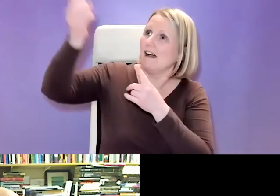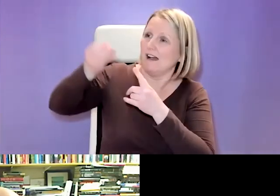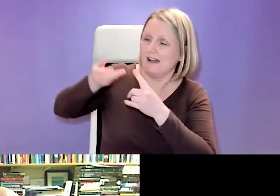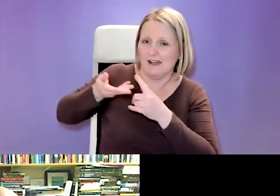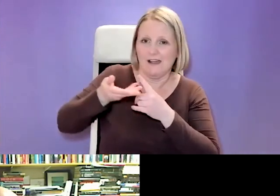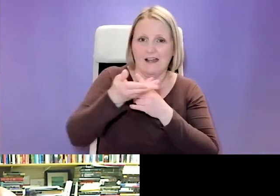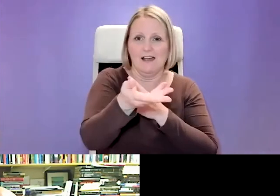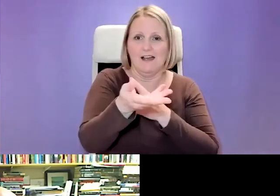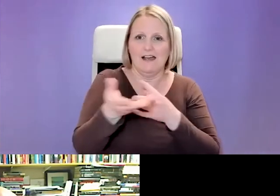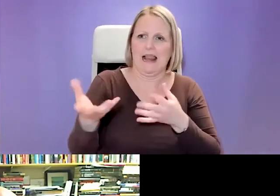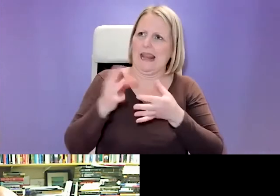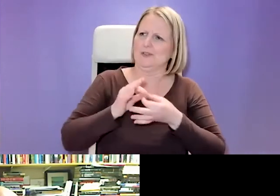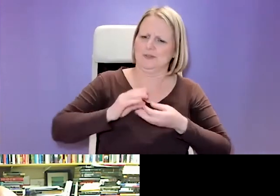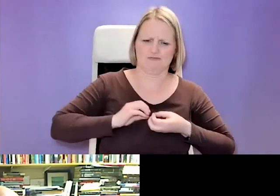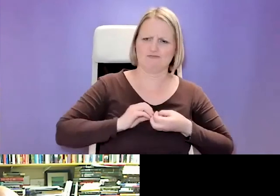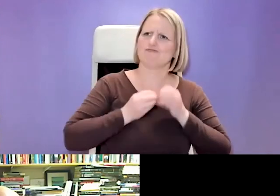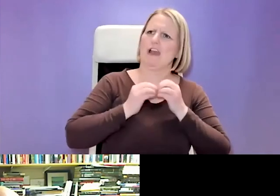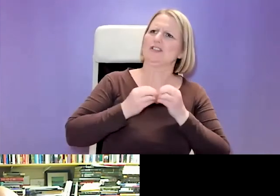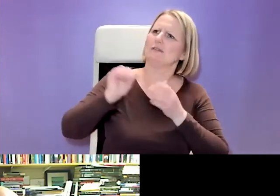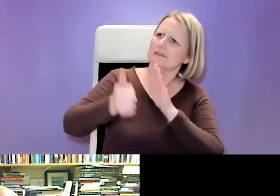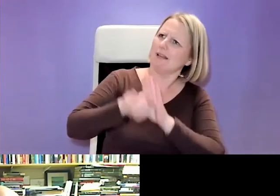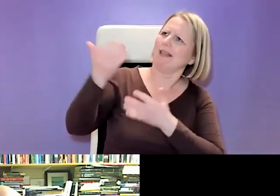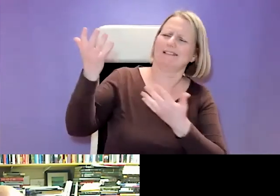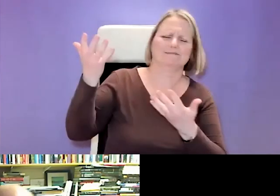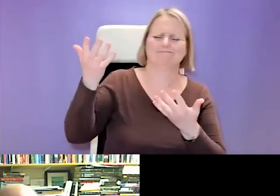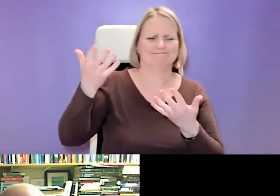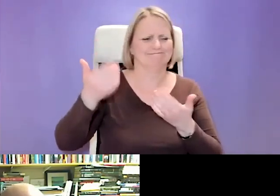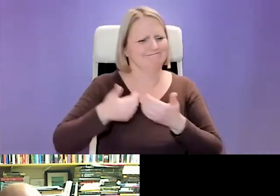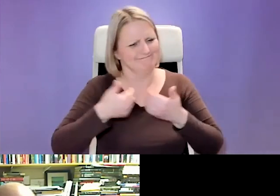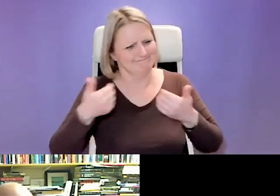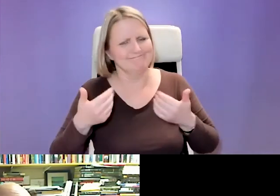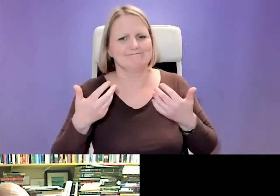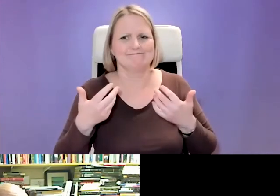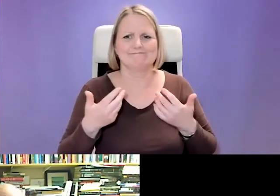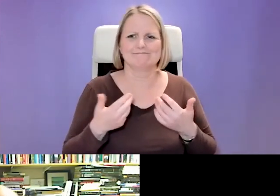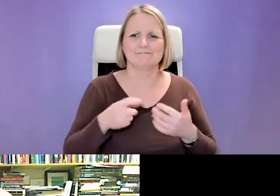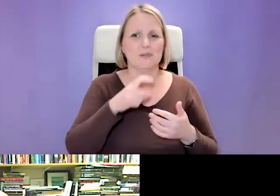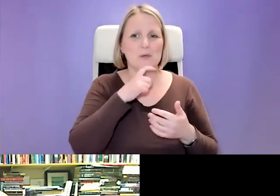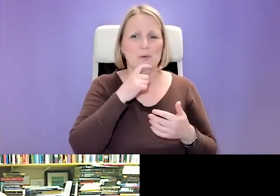the creational capacities, and we can see this very obviously in people who are highly talented